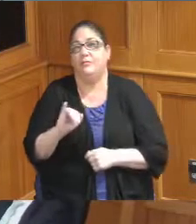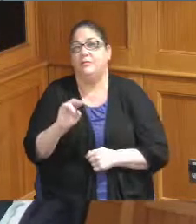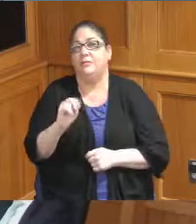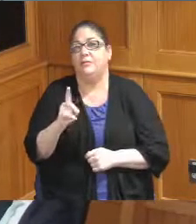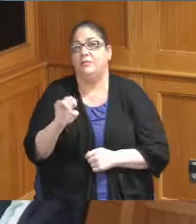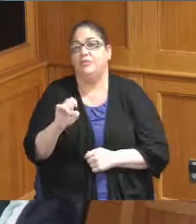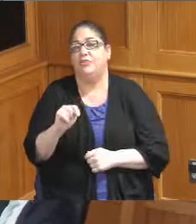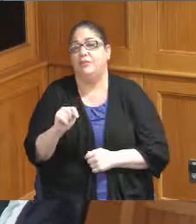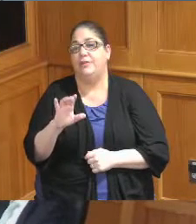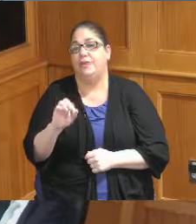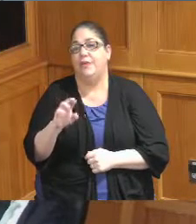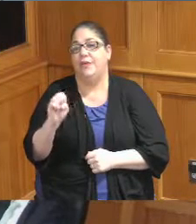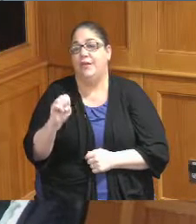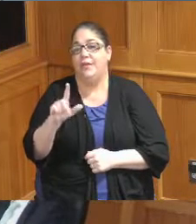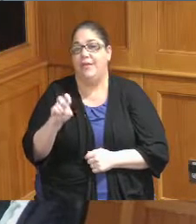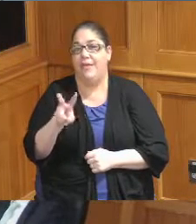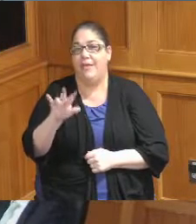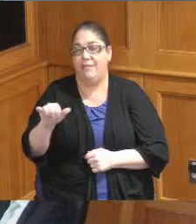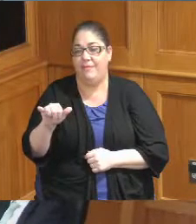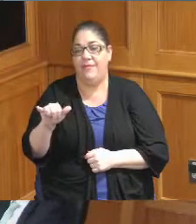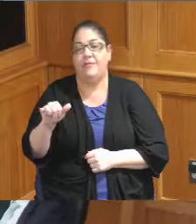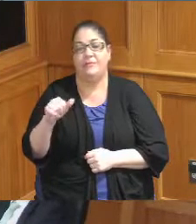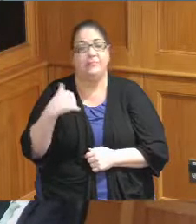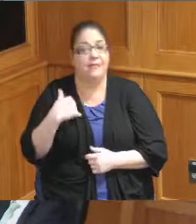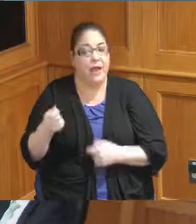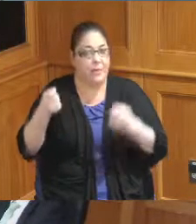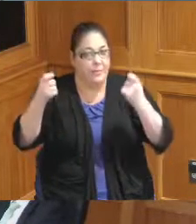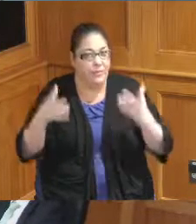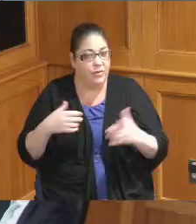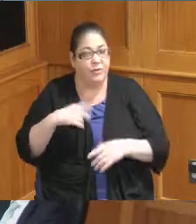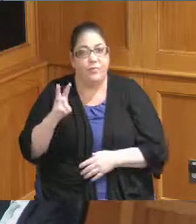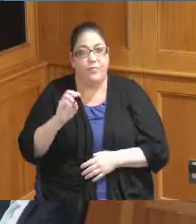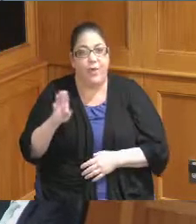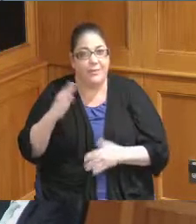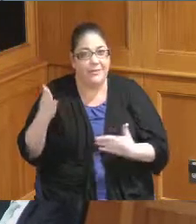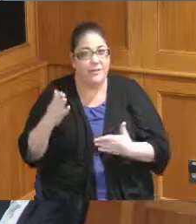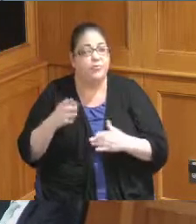Assistant Administrator Webb is here to walk you through both of those yes we have